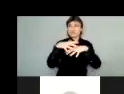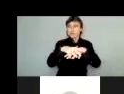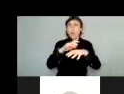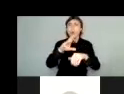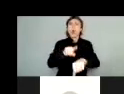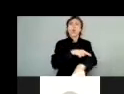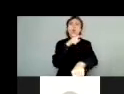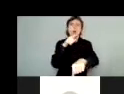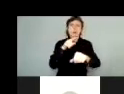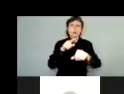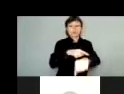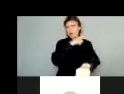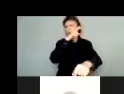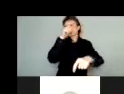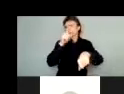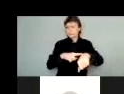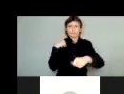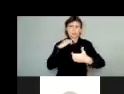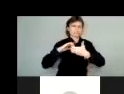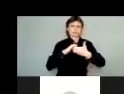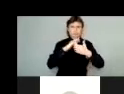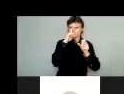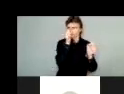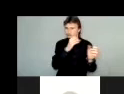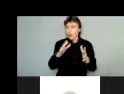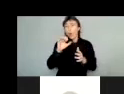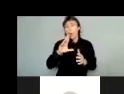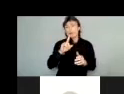or even outright organizational closure.